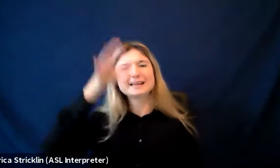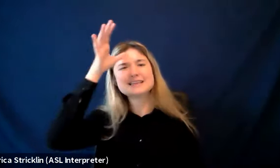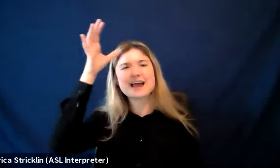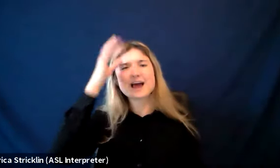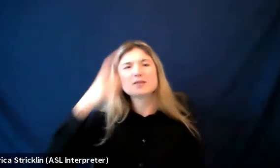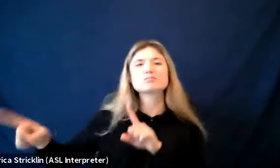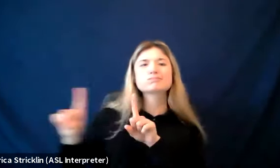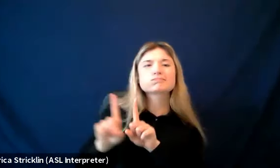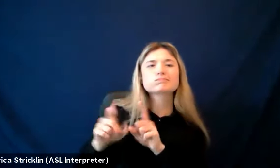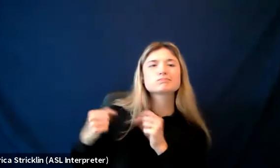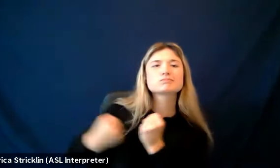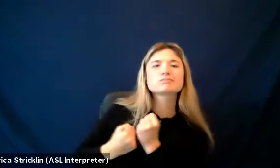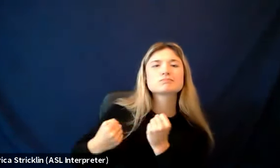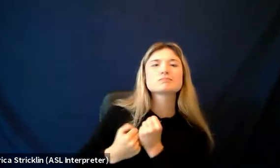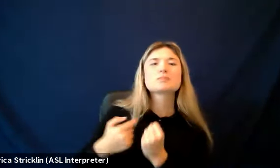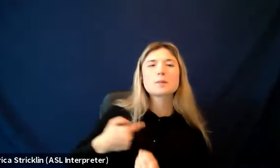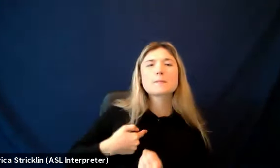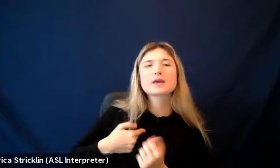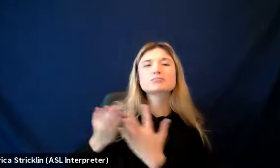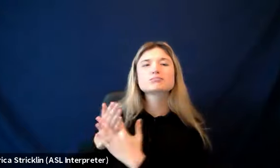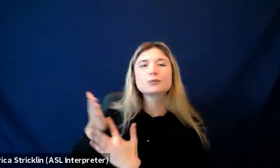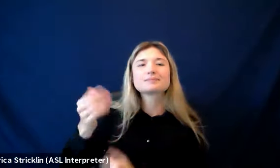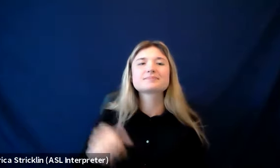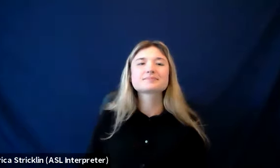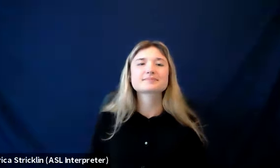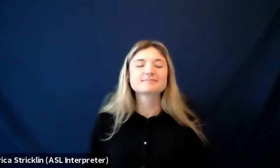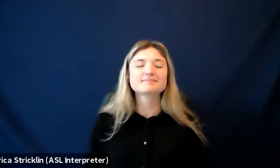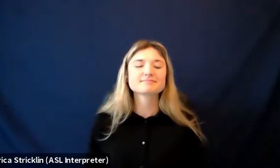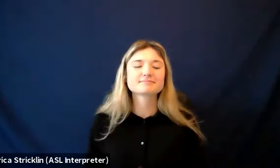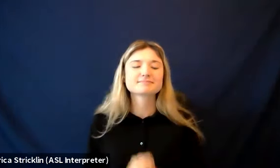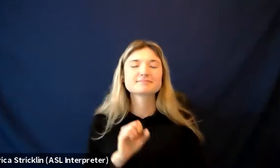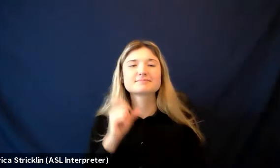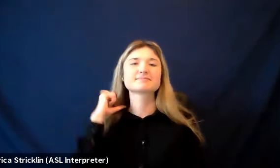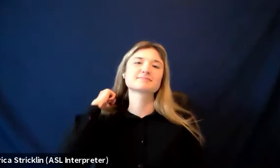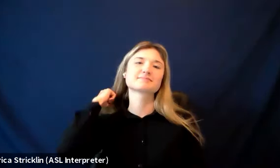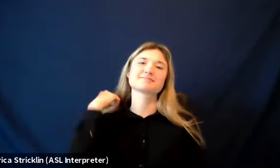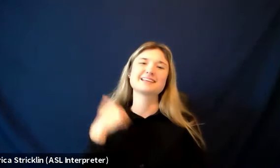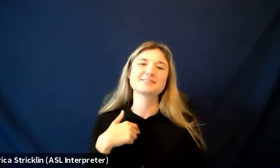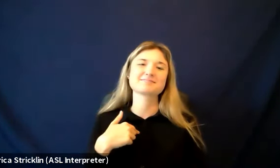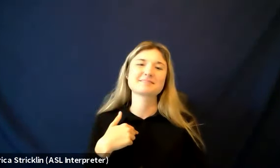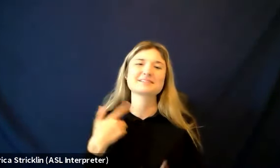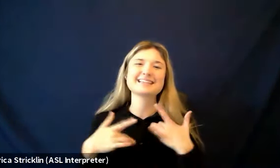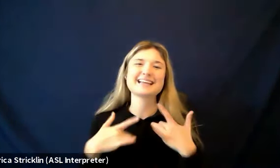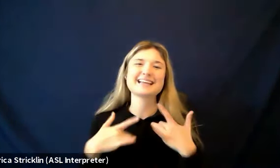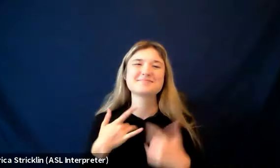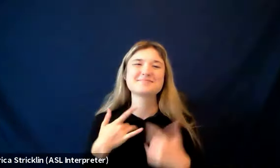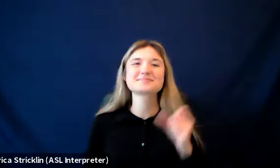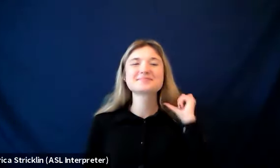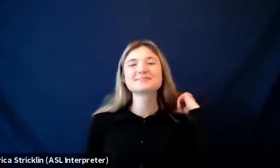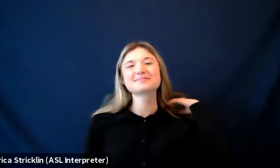Along the along the way. So, yeah, I'm excited.